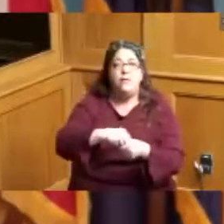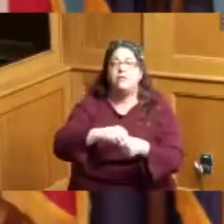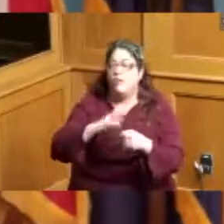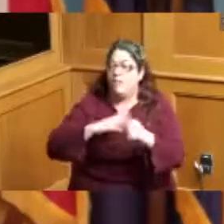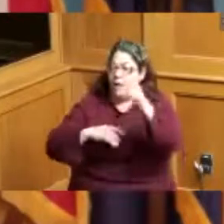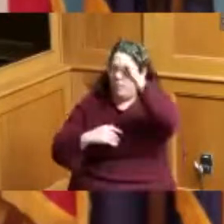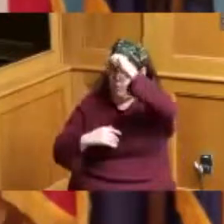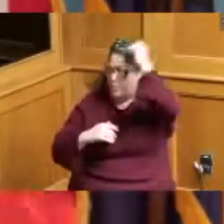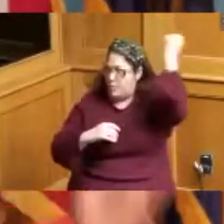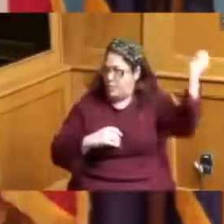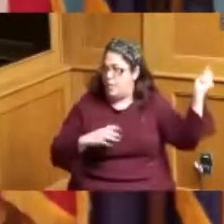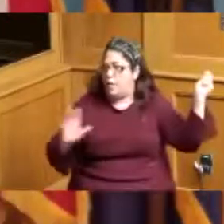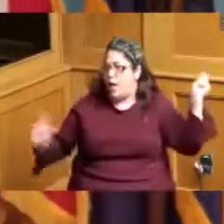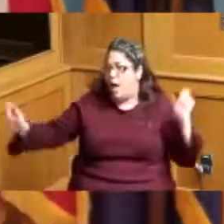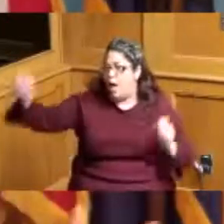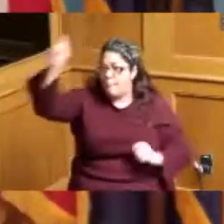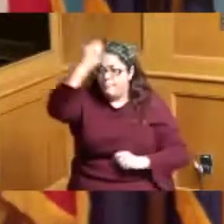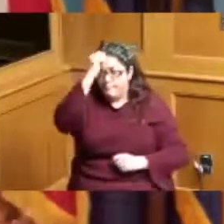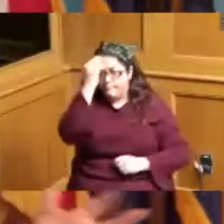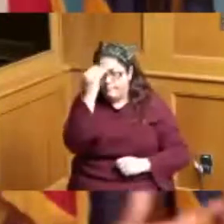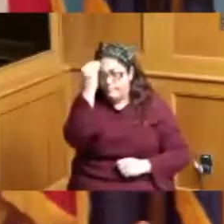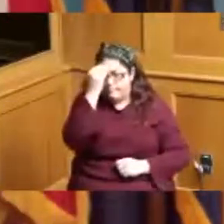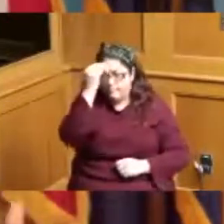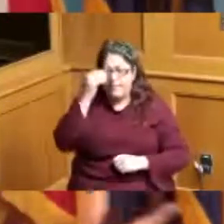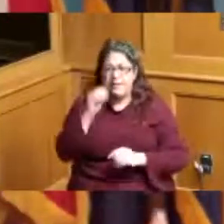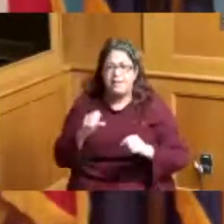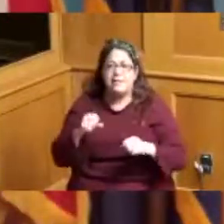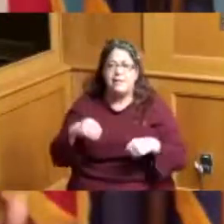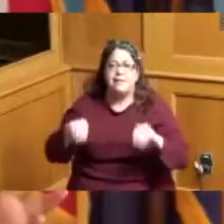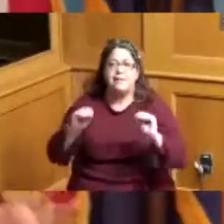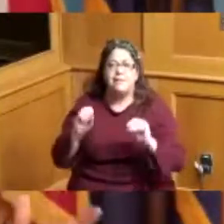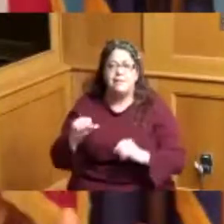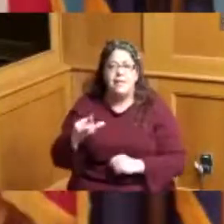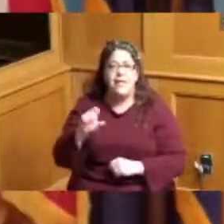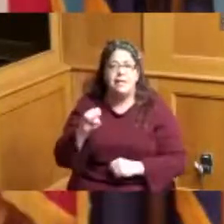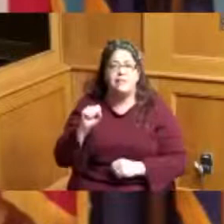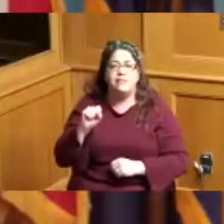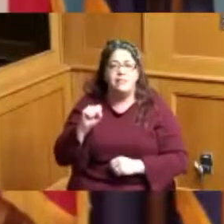I put on my sales hat because I'm always about how do we sell our county how do we sell our